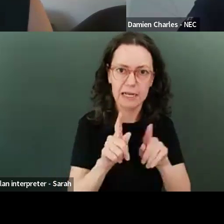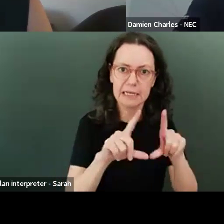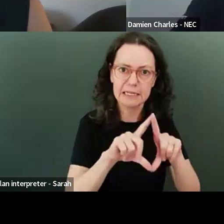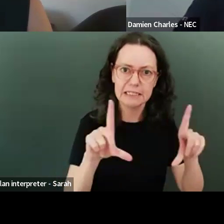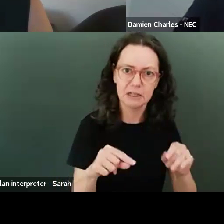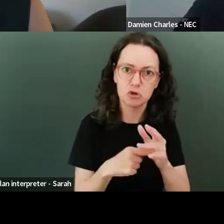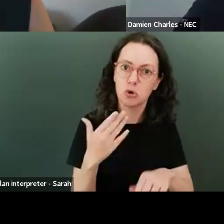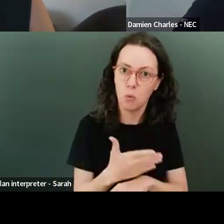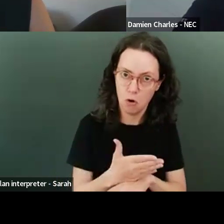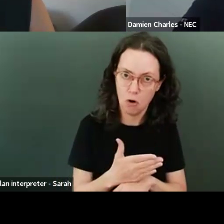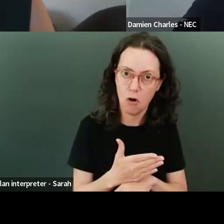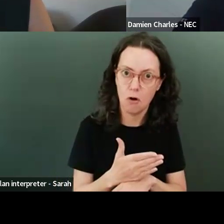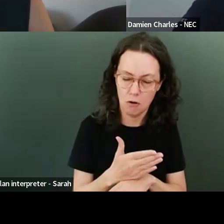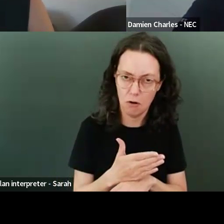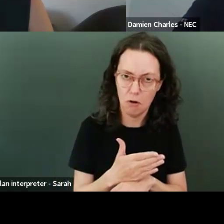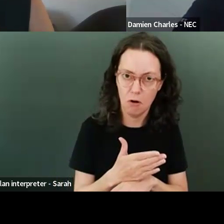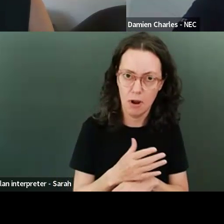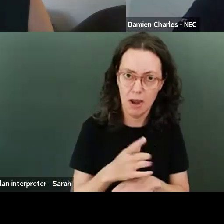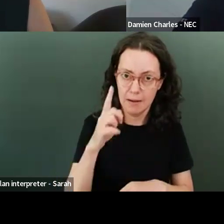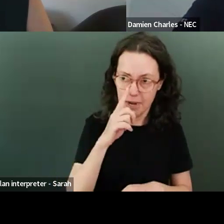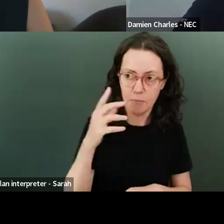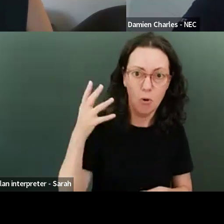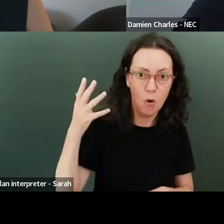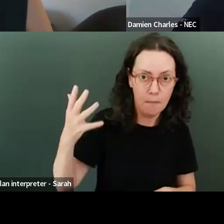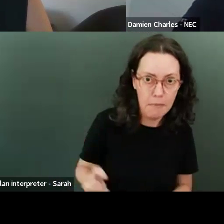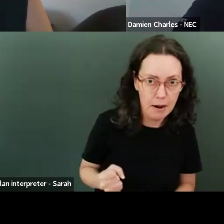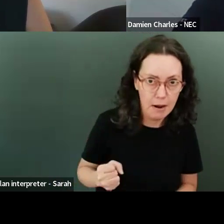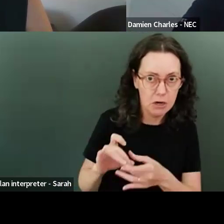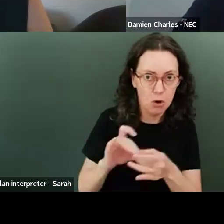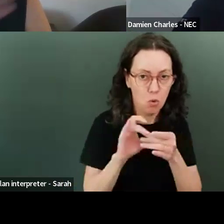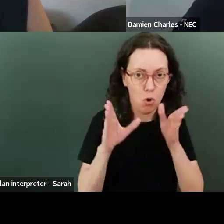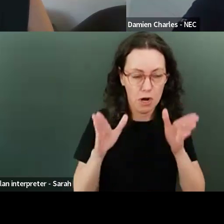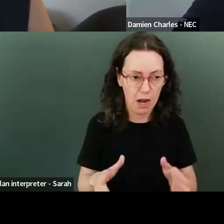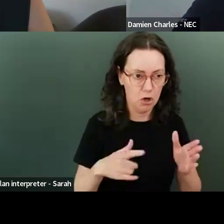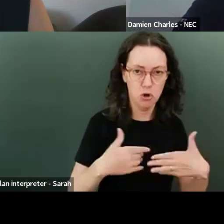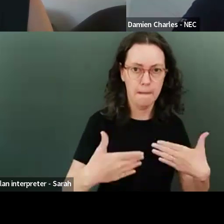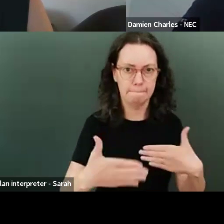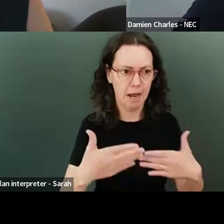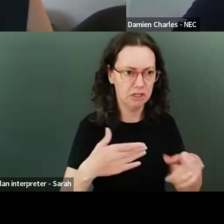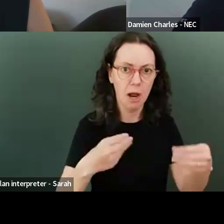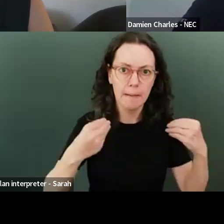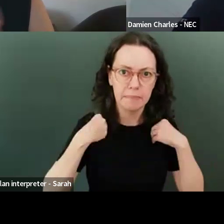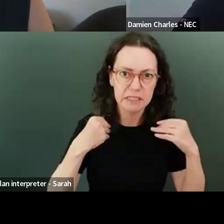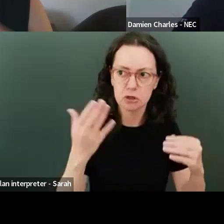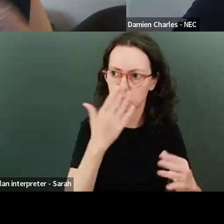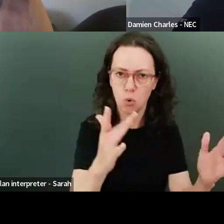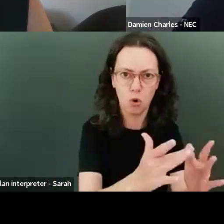had a funded collaboration coordinator in the middle of the of the network and